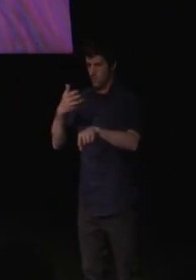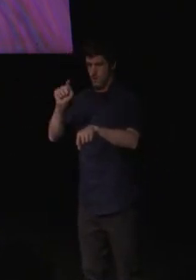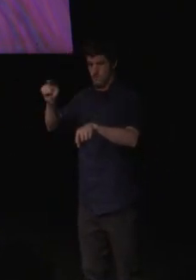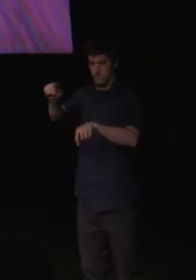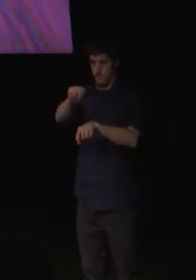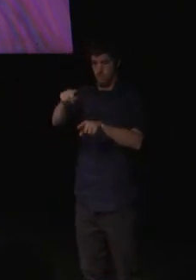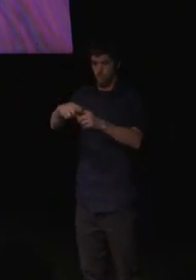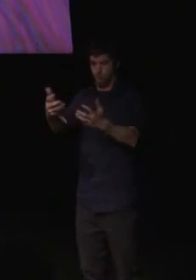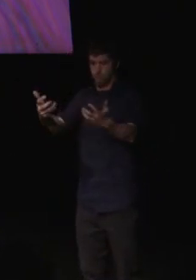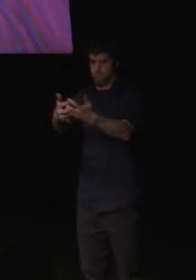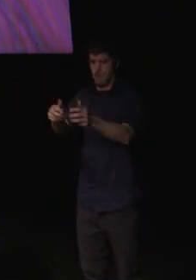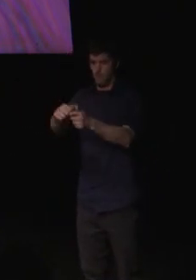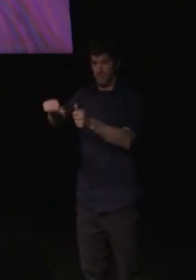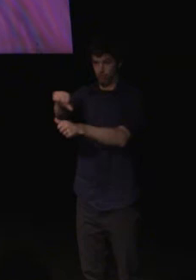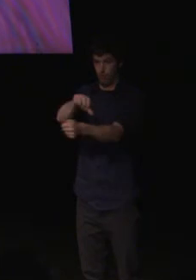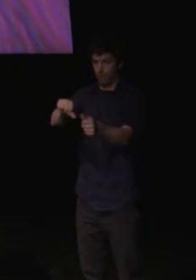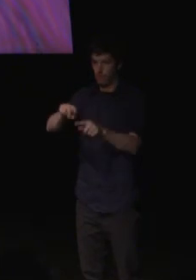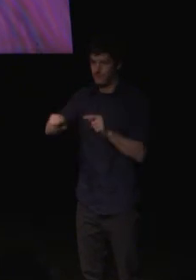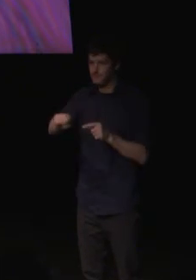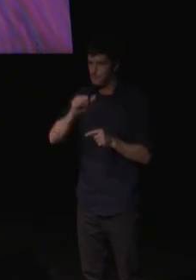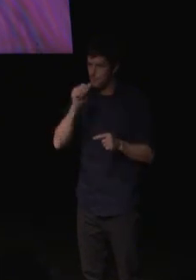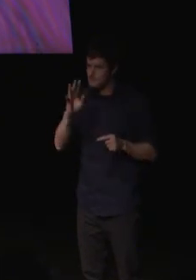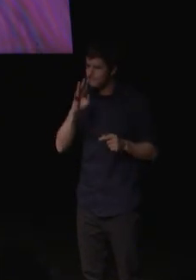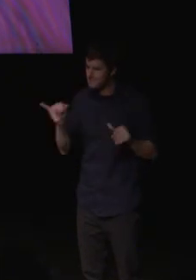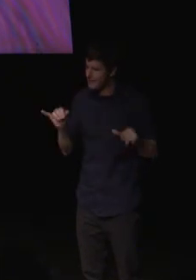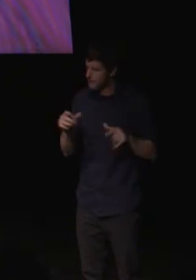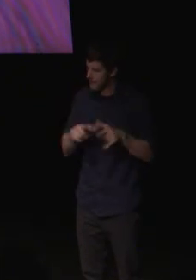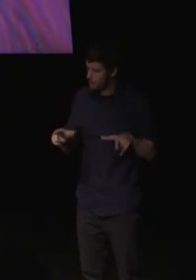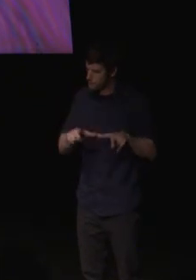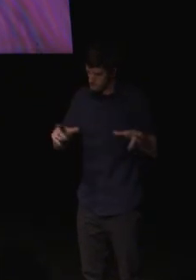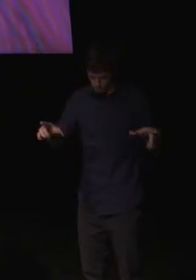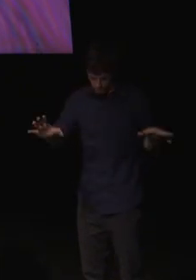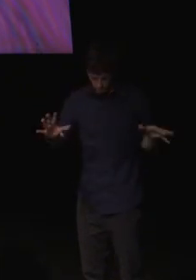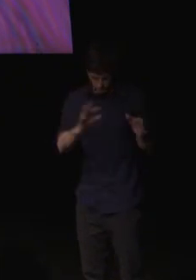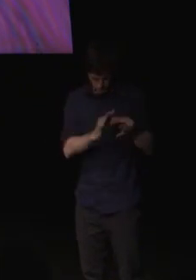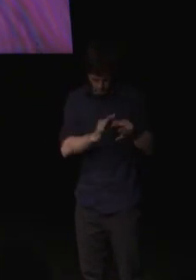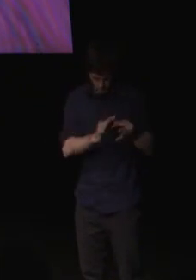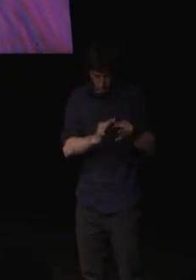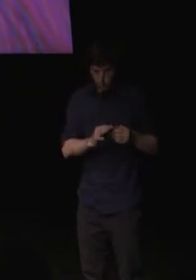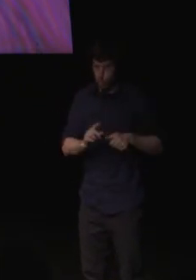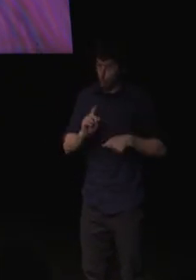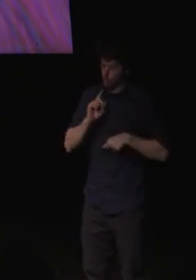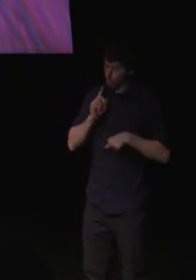but they might not necessarily speak the same language. So, real-time translation is a potentially easy way